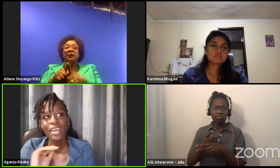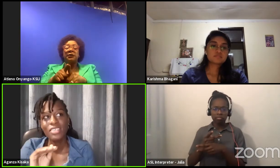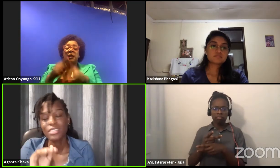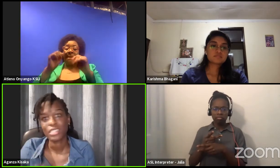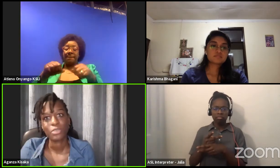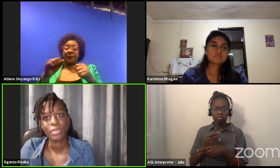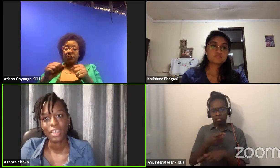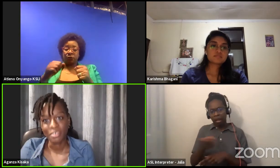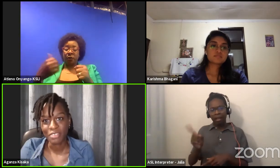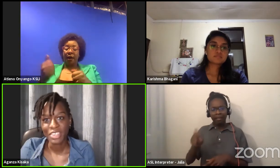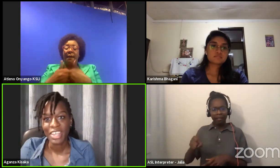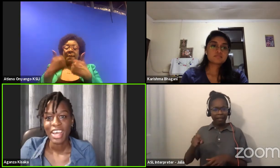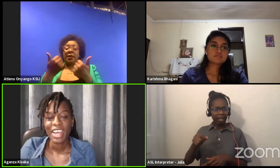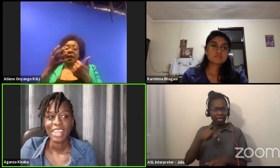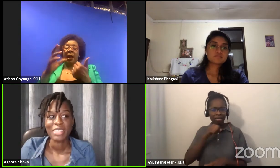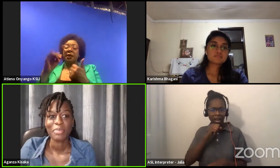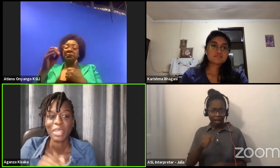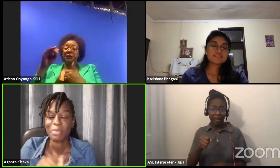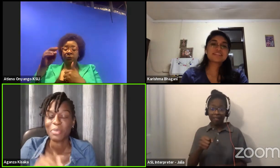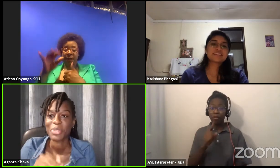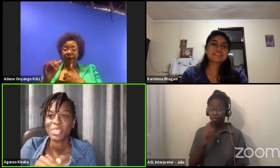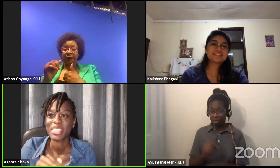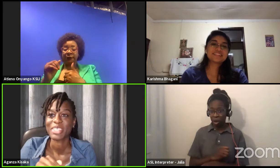Artists need to be loved and many producers